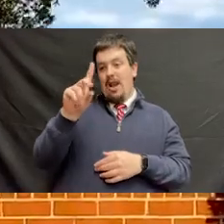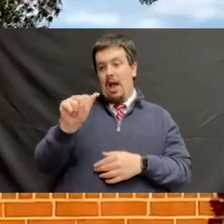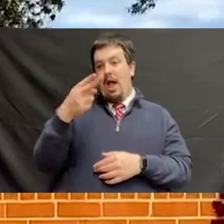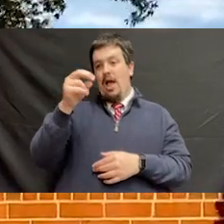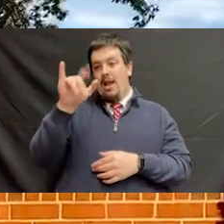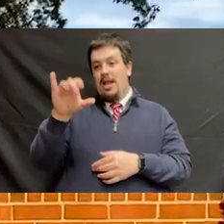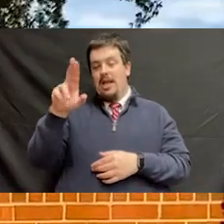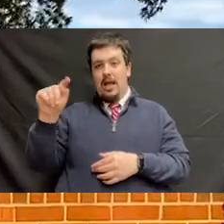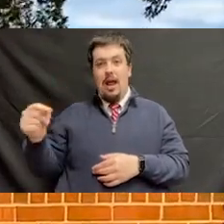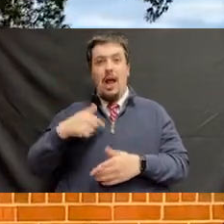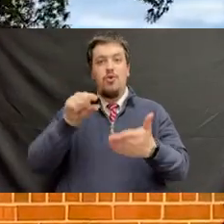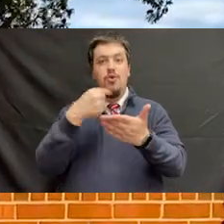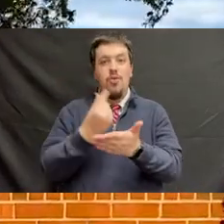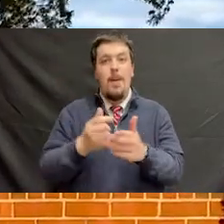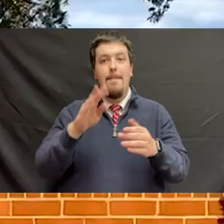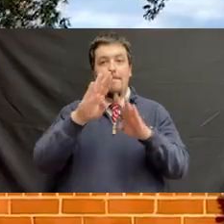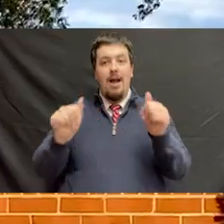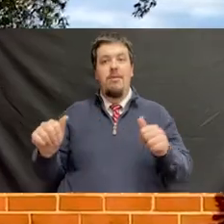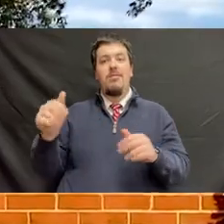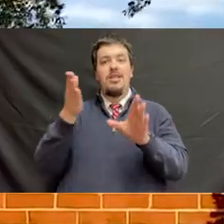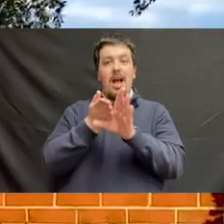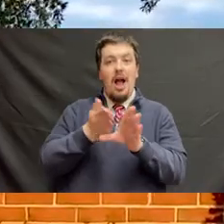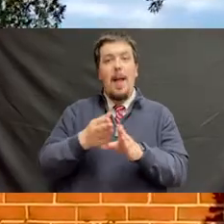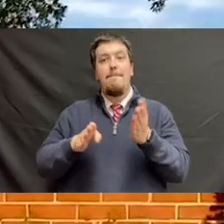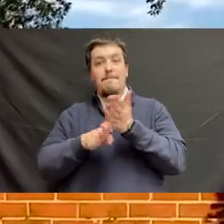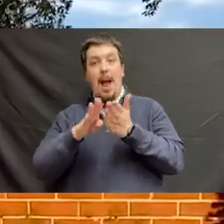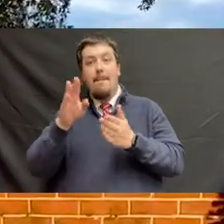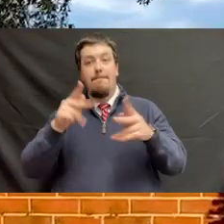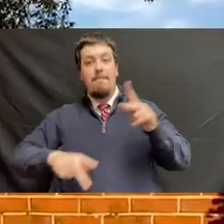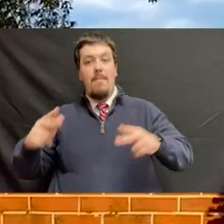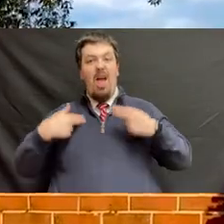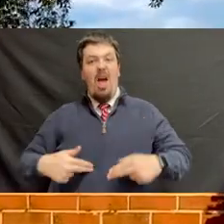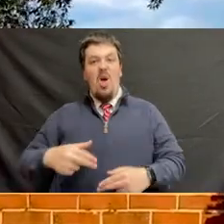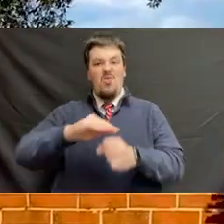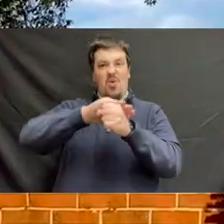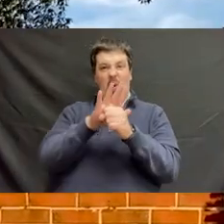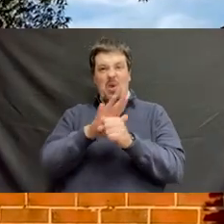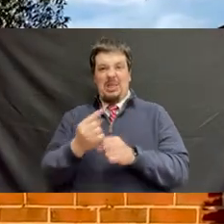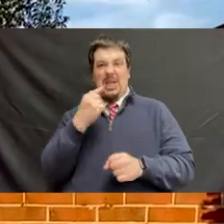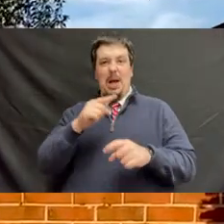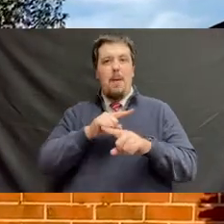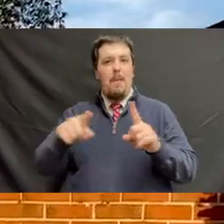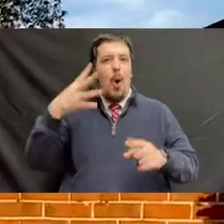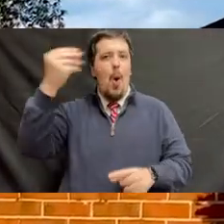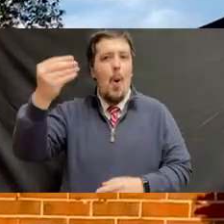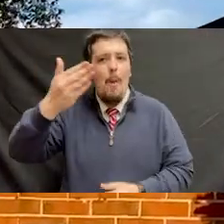I'm graduating with a bachelor's of science in psychology, a minor in public health, and all I can say is corona sucks, and go, Bucs!